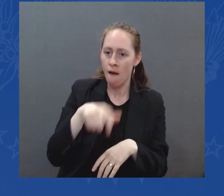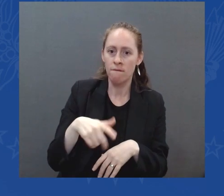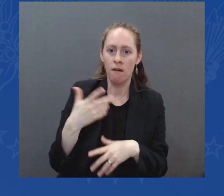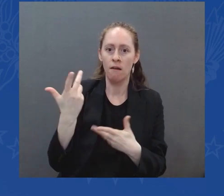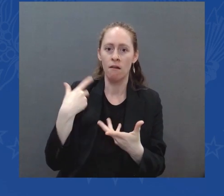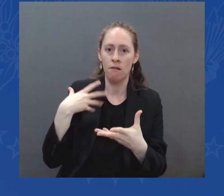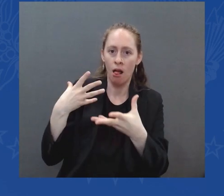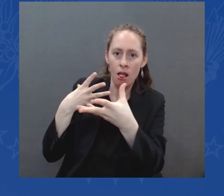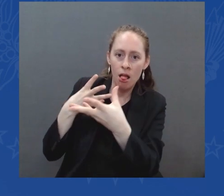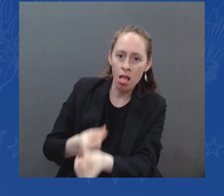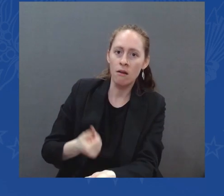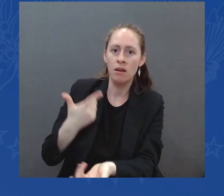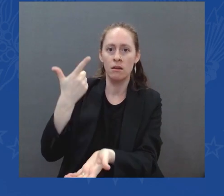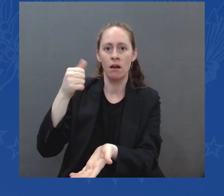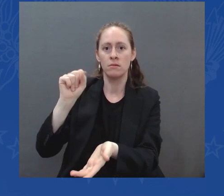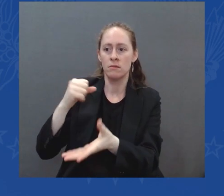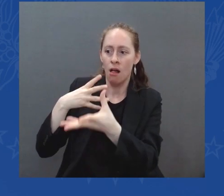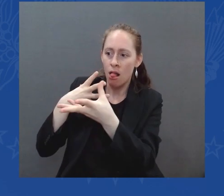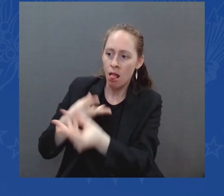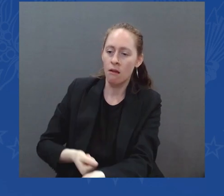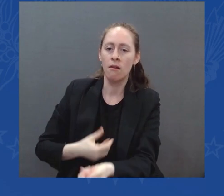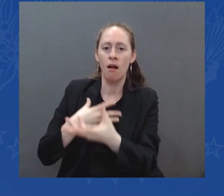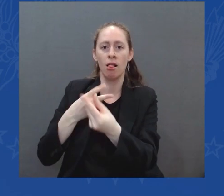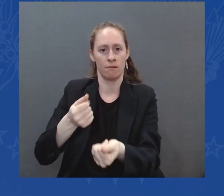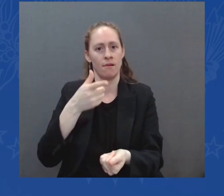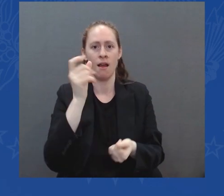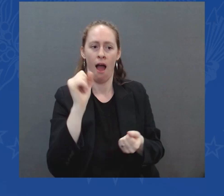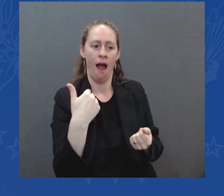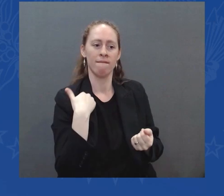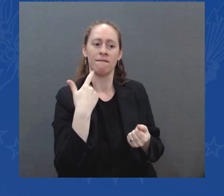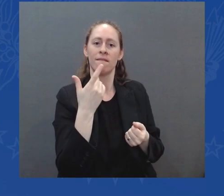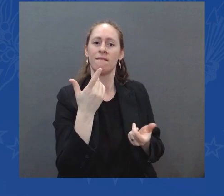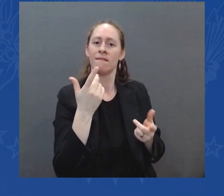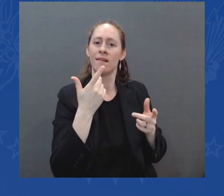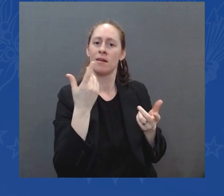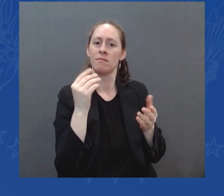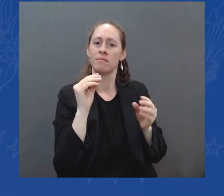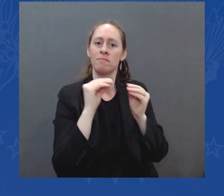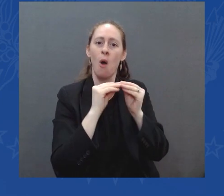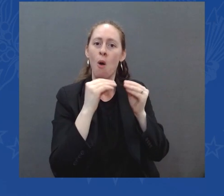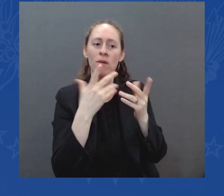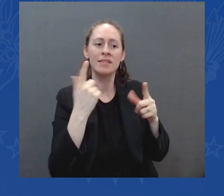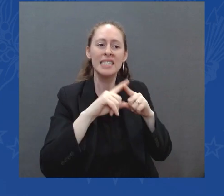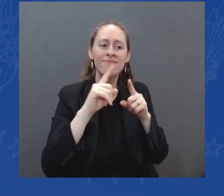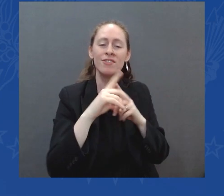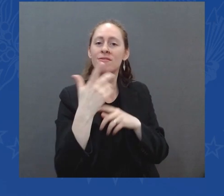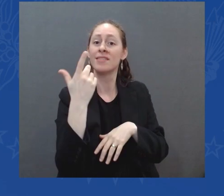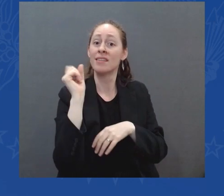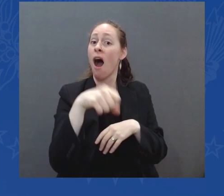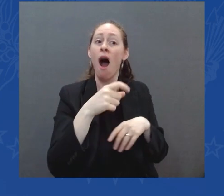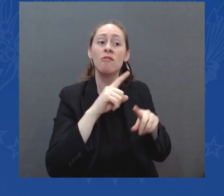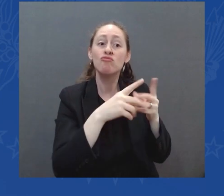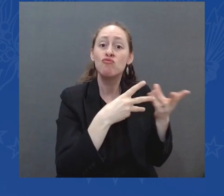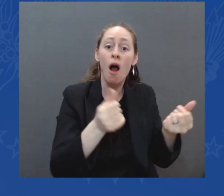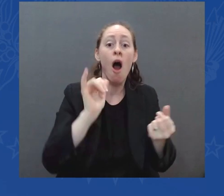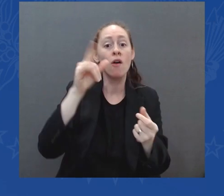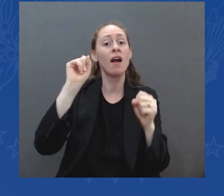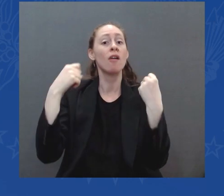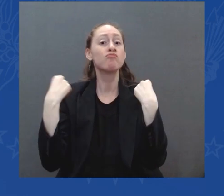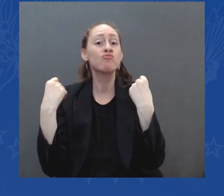from your air conditioner to your microwave to your refrigerator, washers, dryers. It's just one of a hundred actions we're taking to save the average family